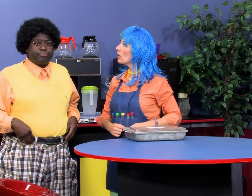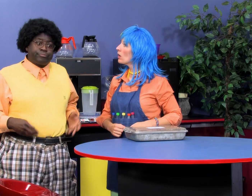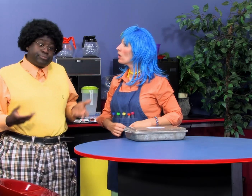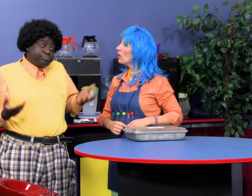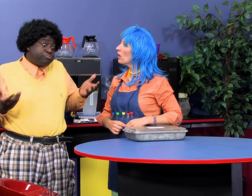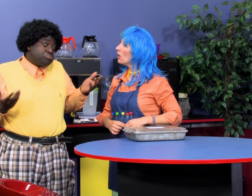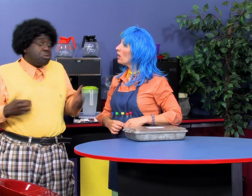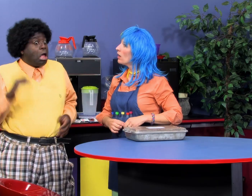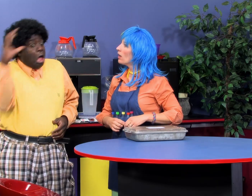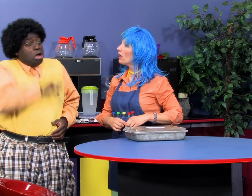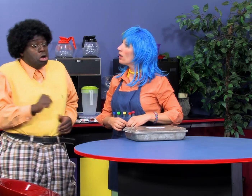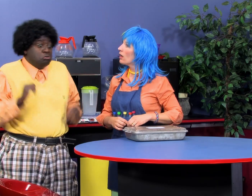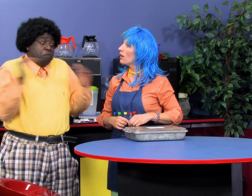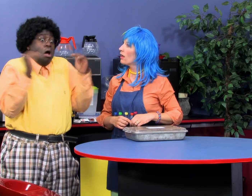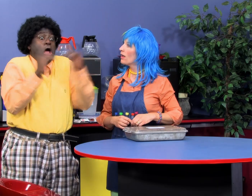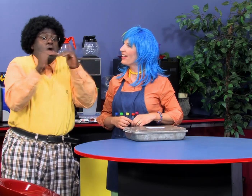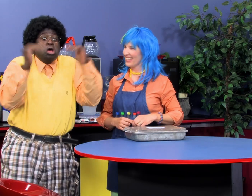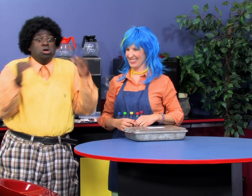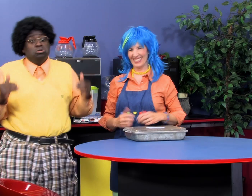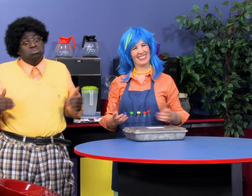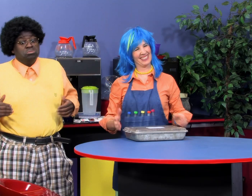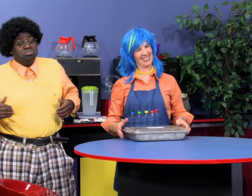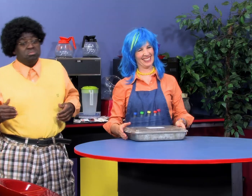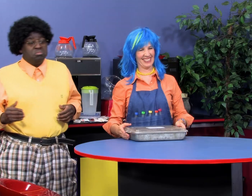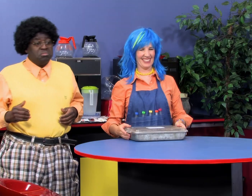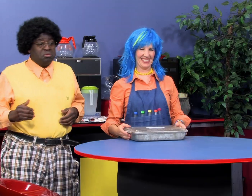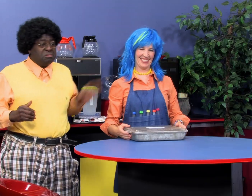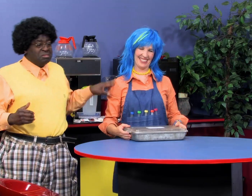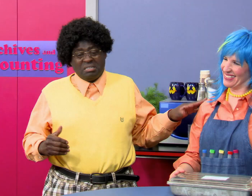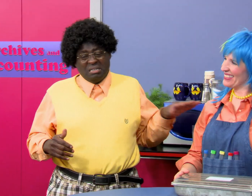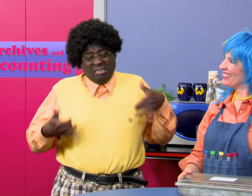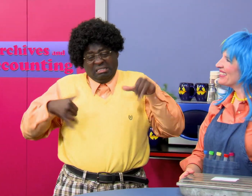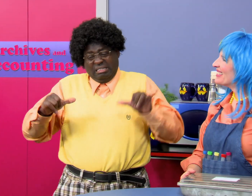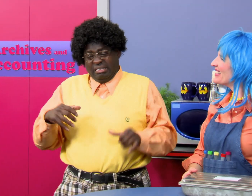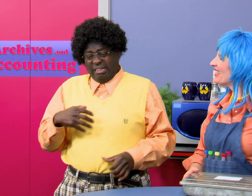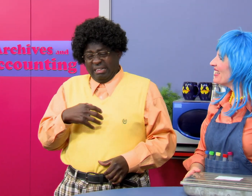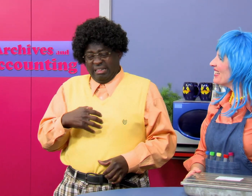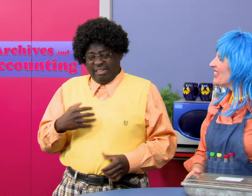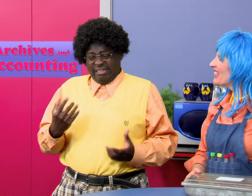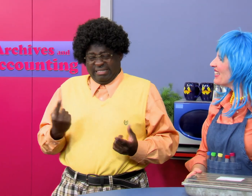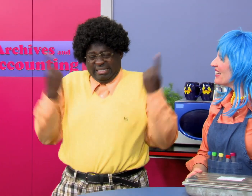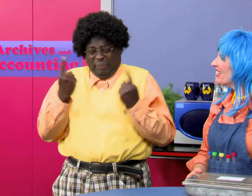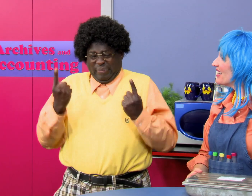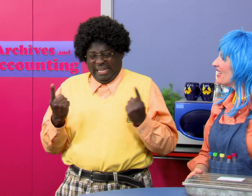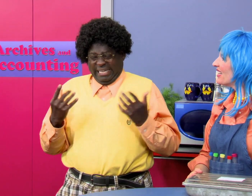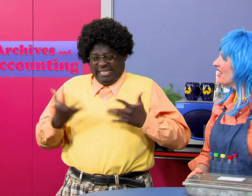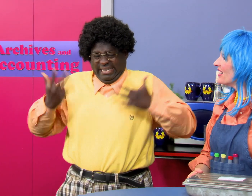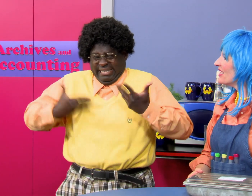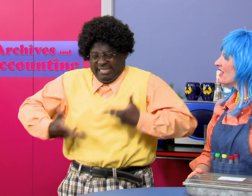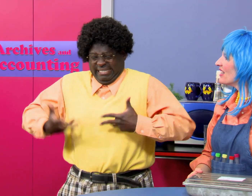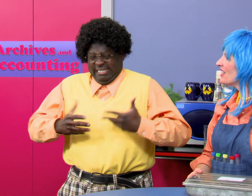I GUESS IT'S FAIR. STILL, SOMETHING'S NOT RIGHT.